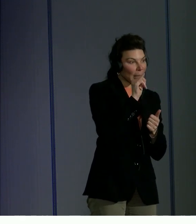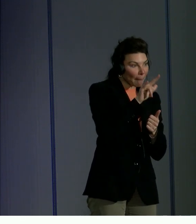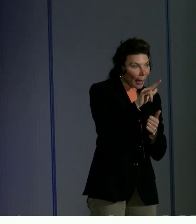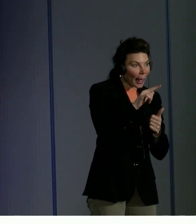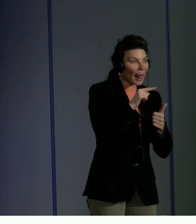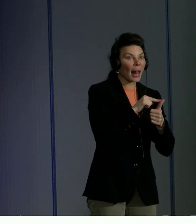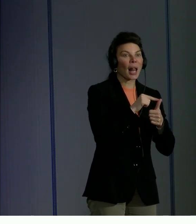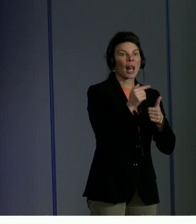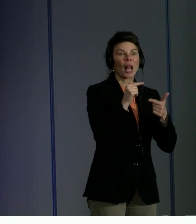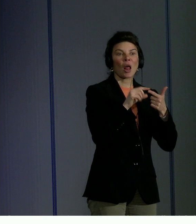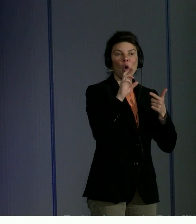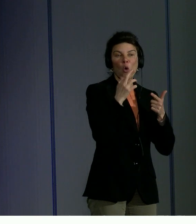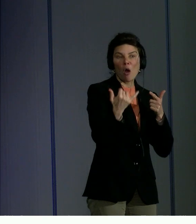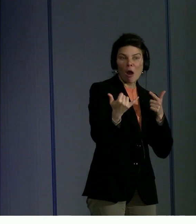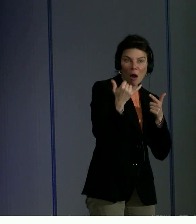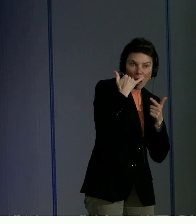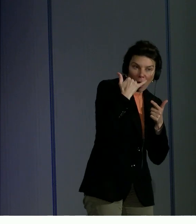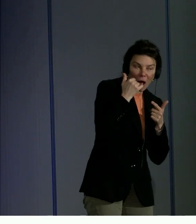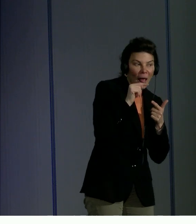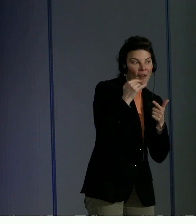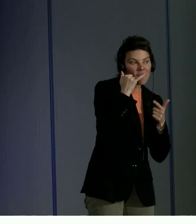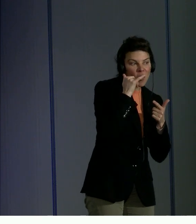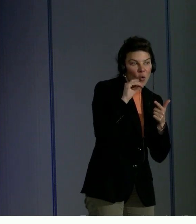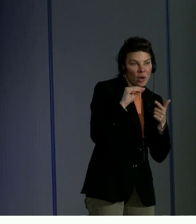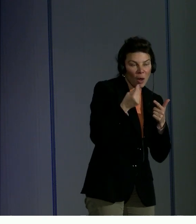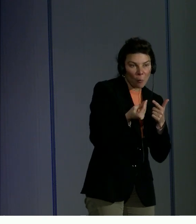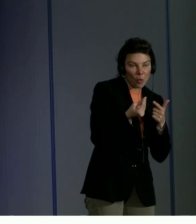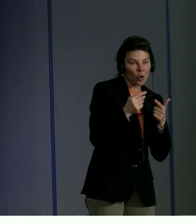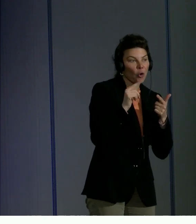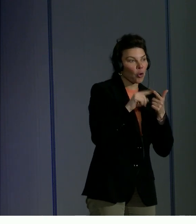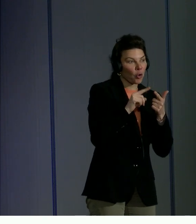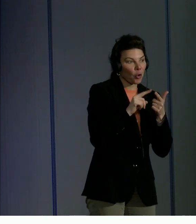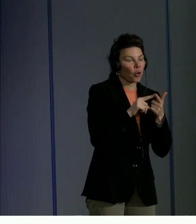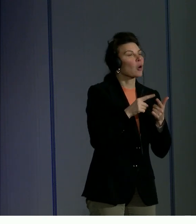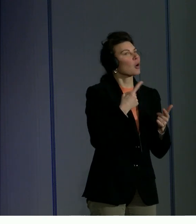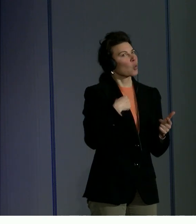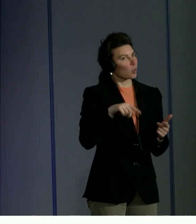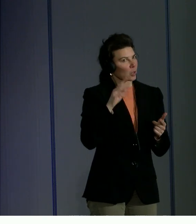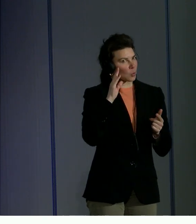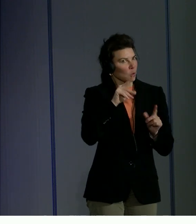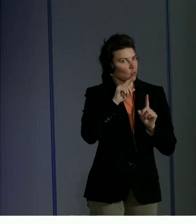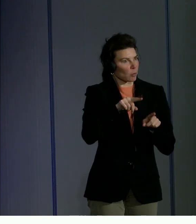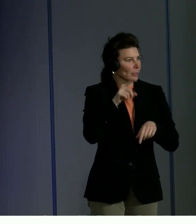or call us at the phone number provided here. We aim to respond in a timely manner.